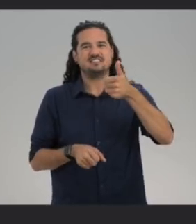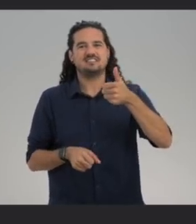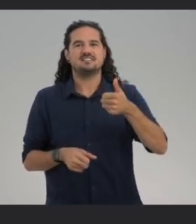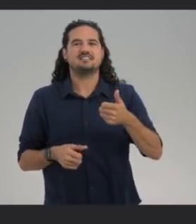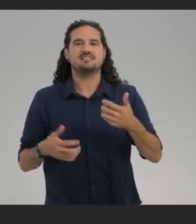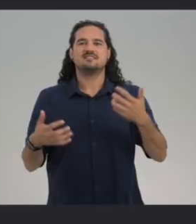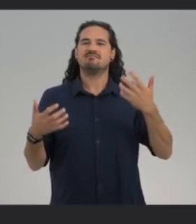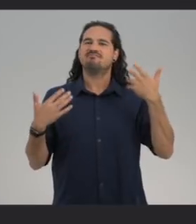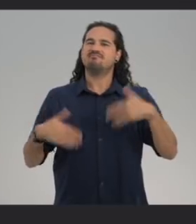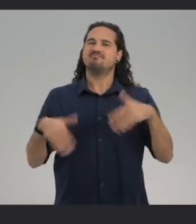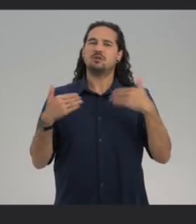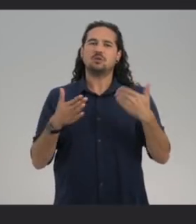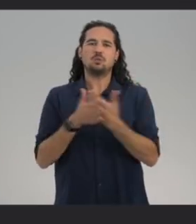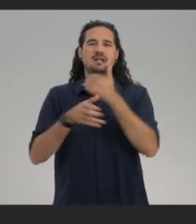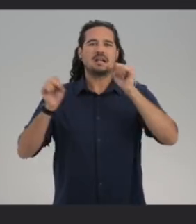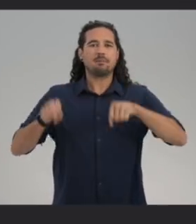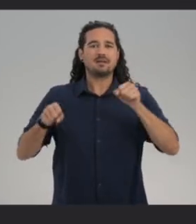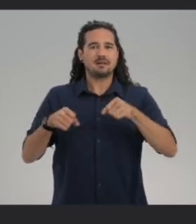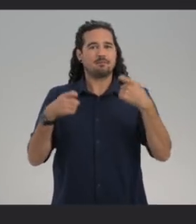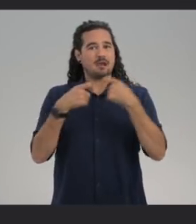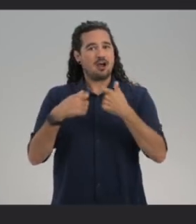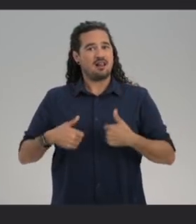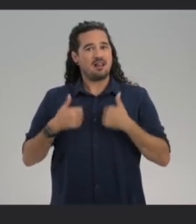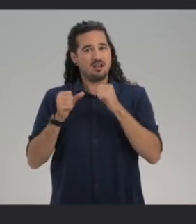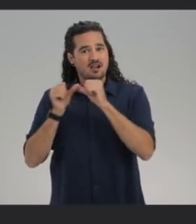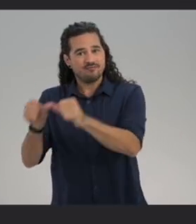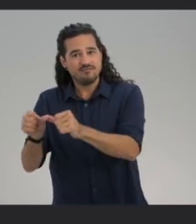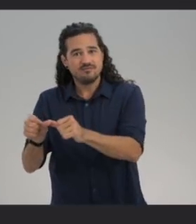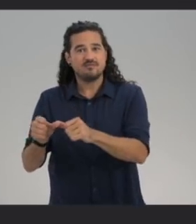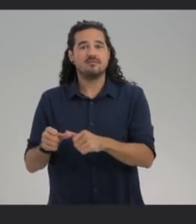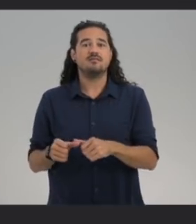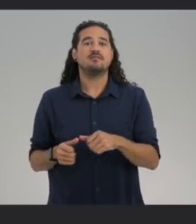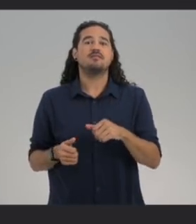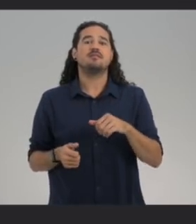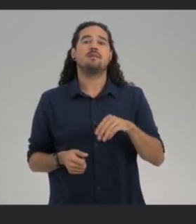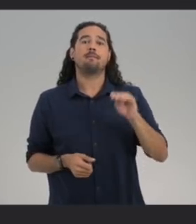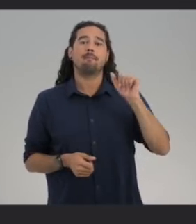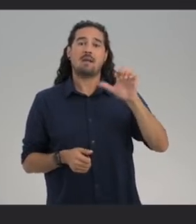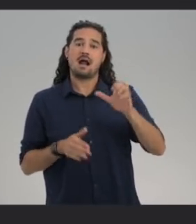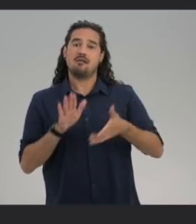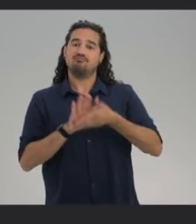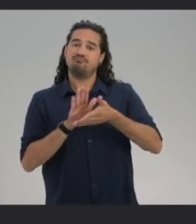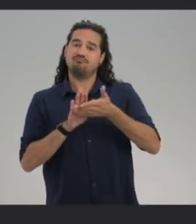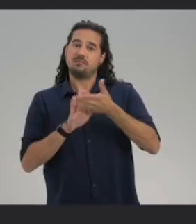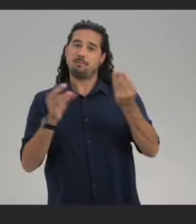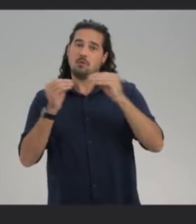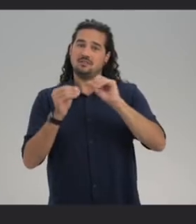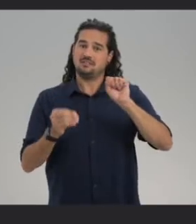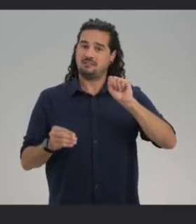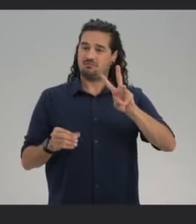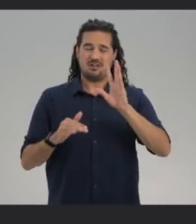provides all-new capabilities with extraordinary battery life and enables the Mac to run more software than ever.